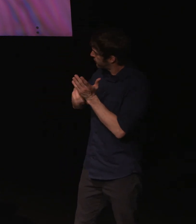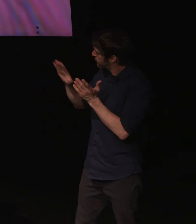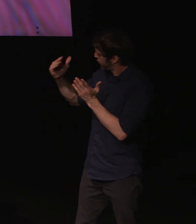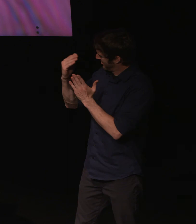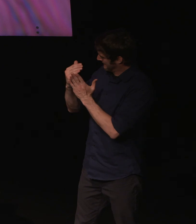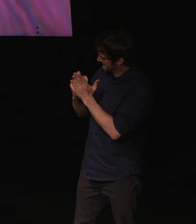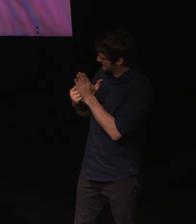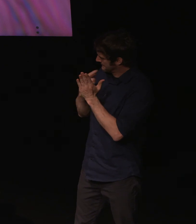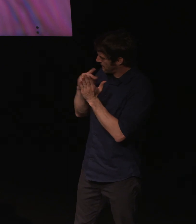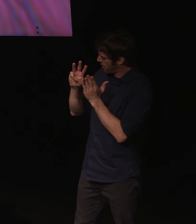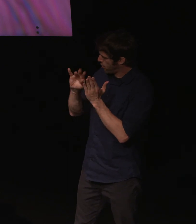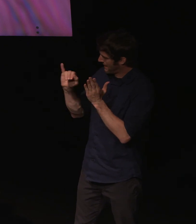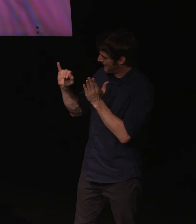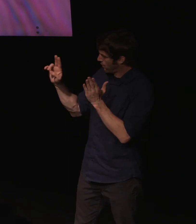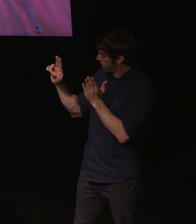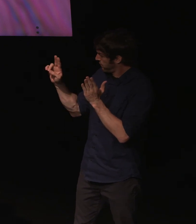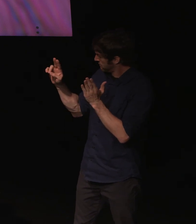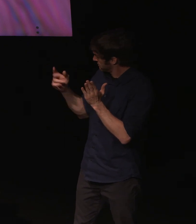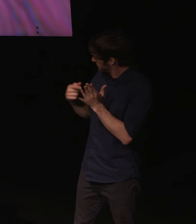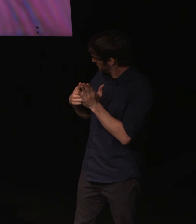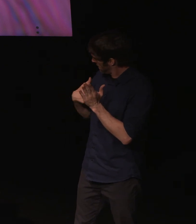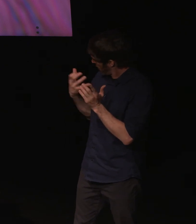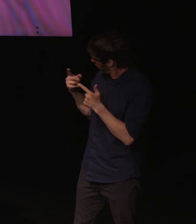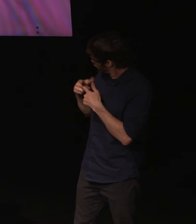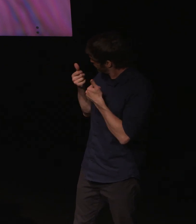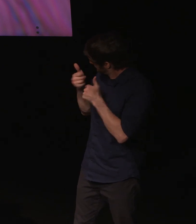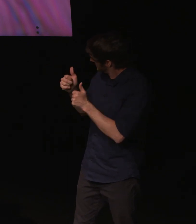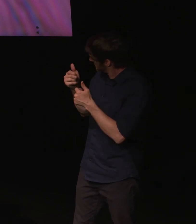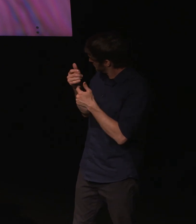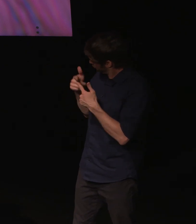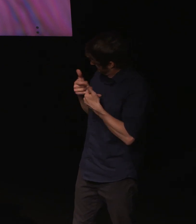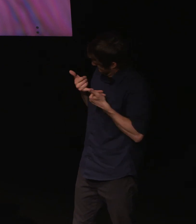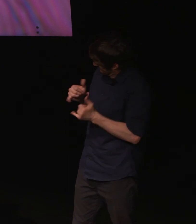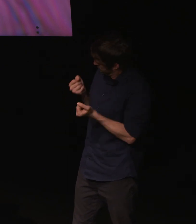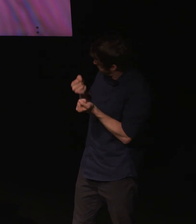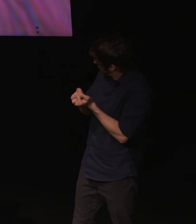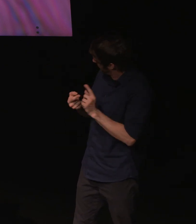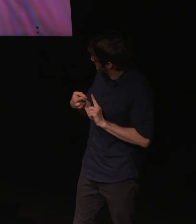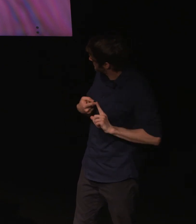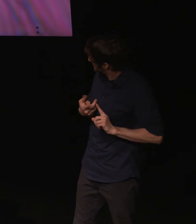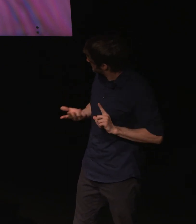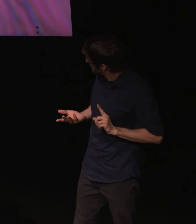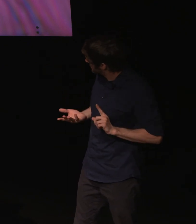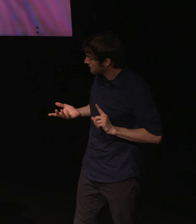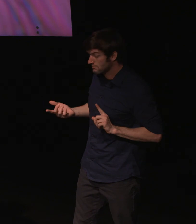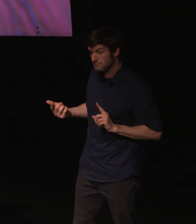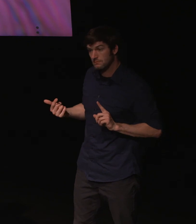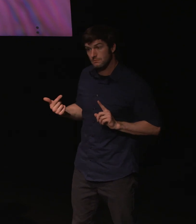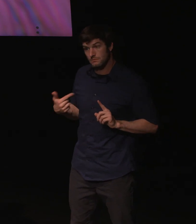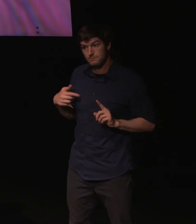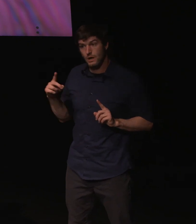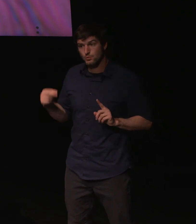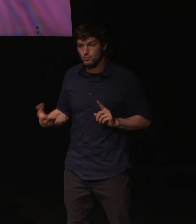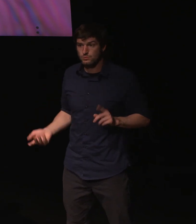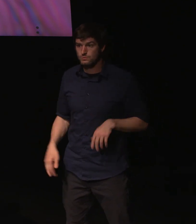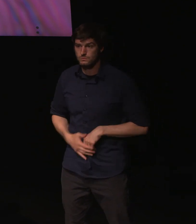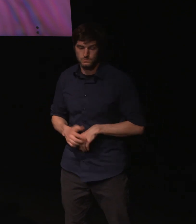I'd really like it if you'd still support it." And I do. And I will still support Wii U